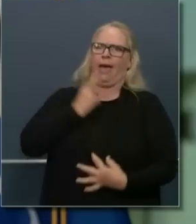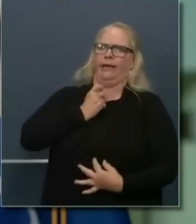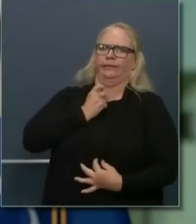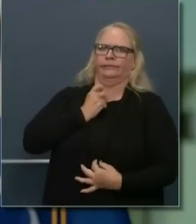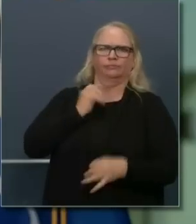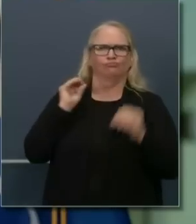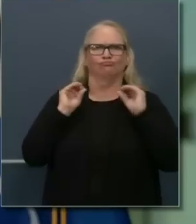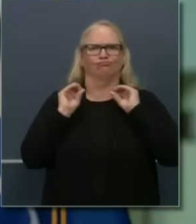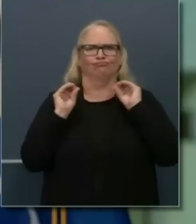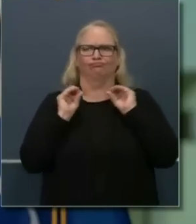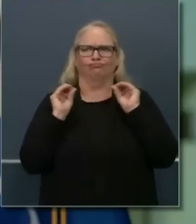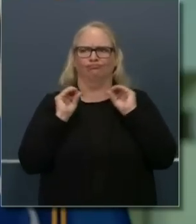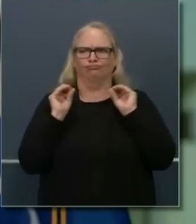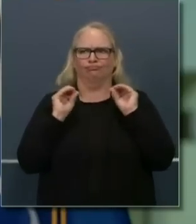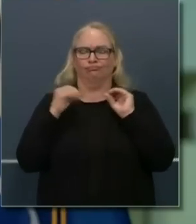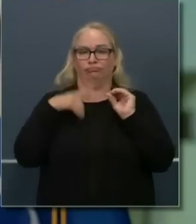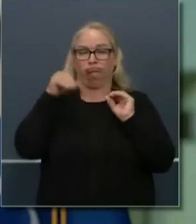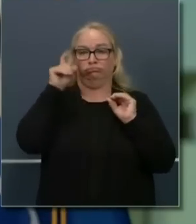THINK IT WAS AN EVENT.